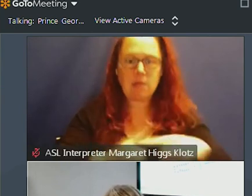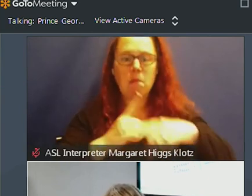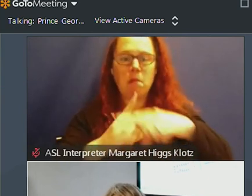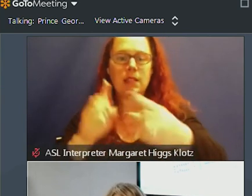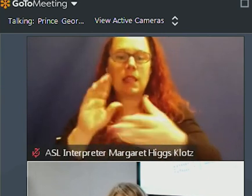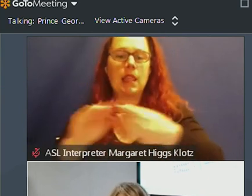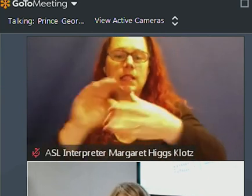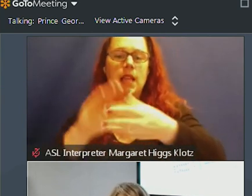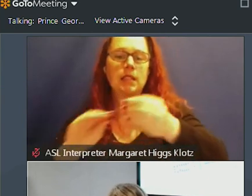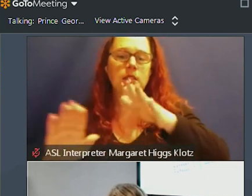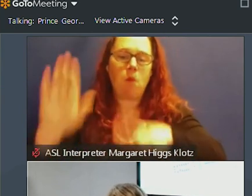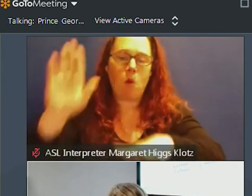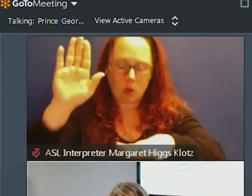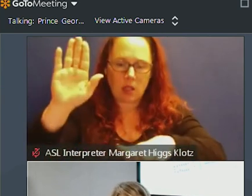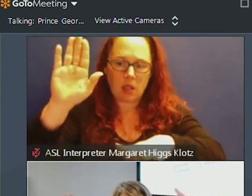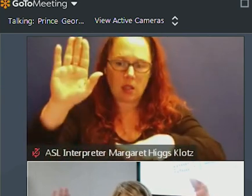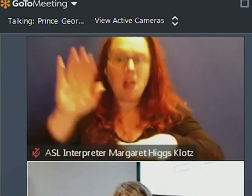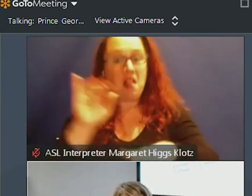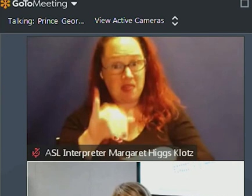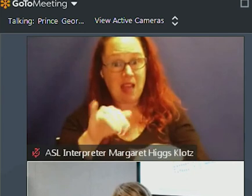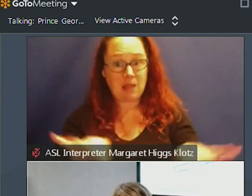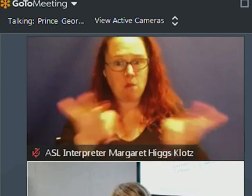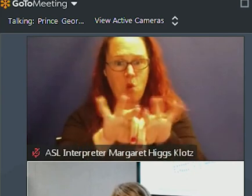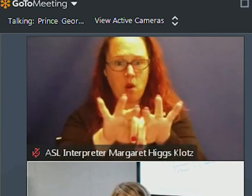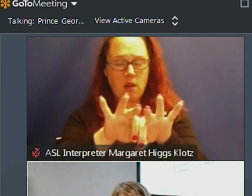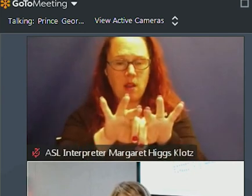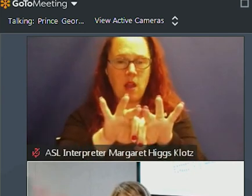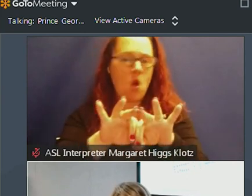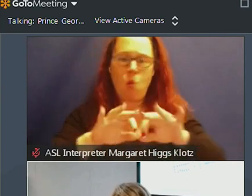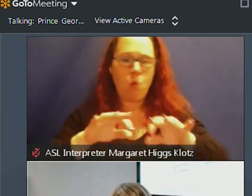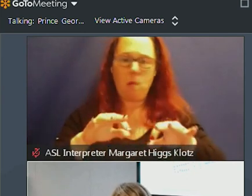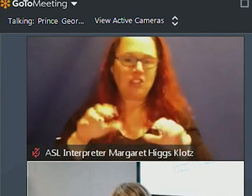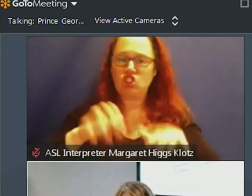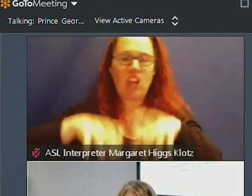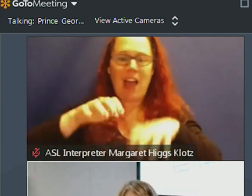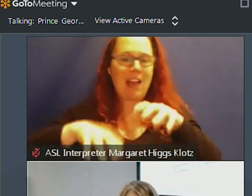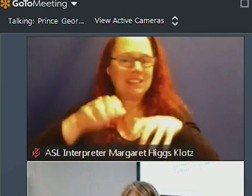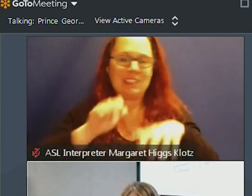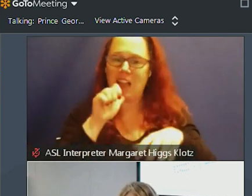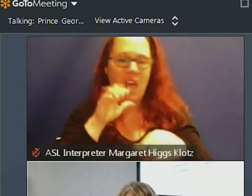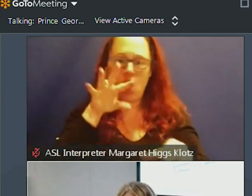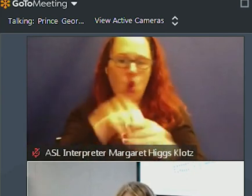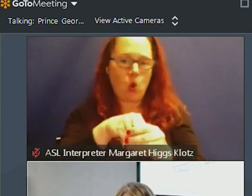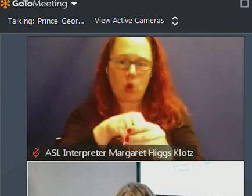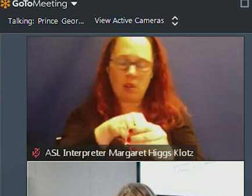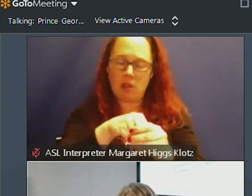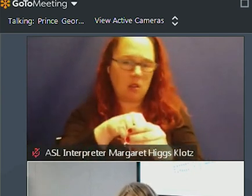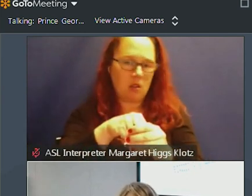And all of that is important. The outside external things are ex parte. So as it, by way of example,